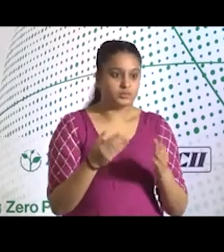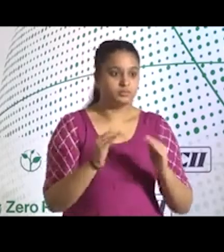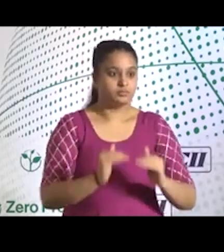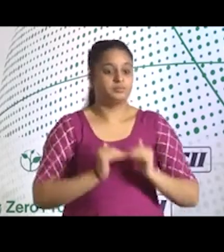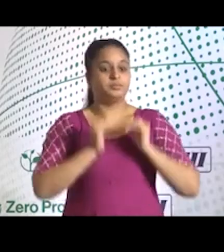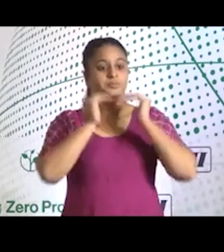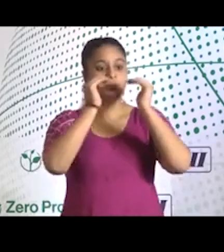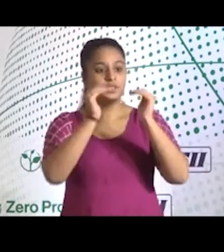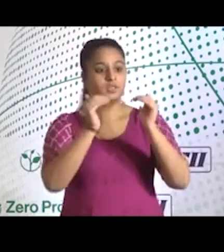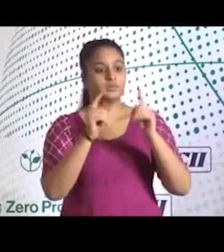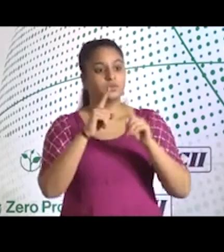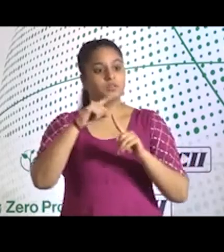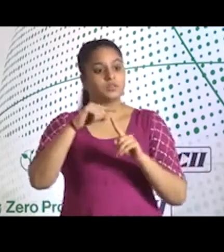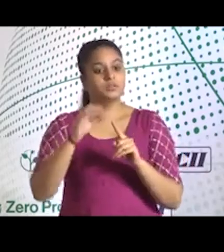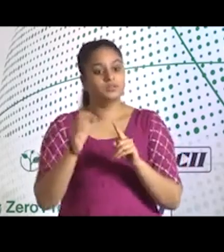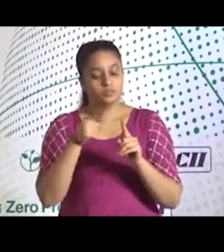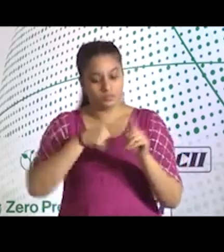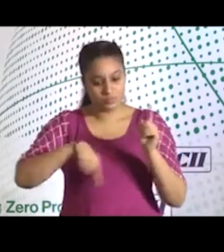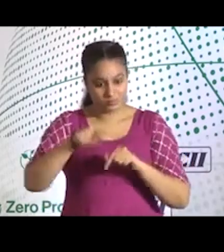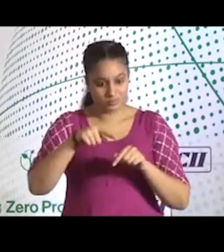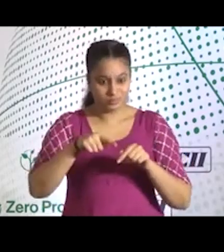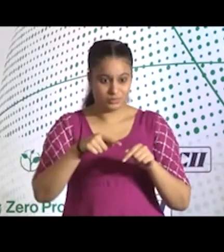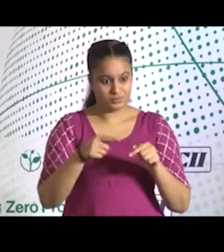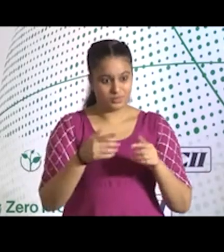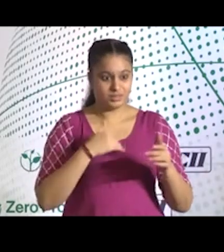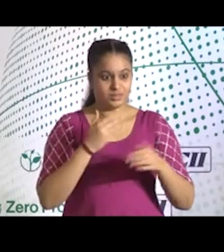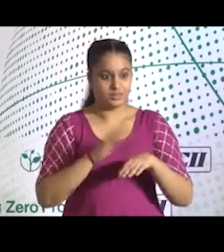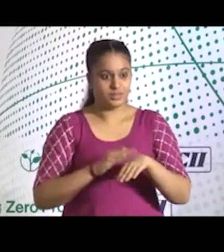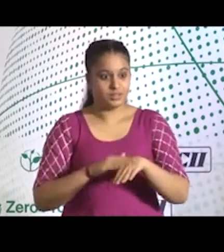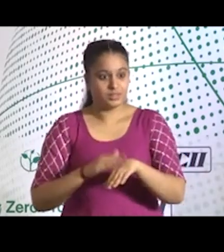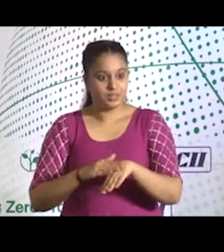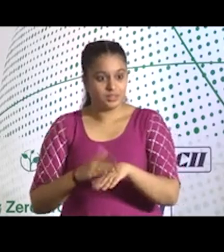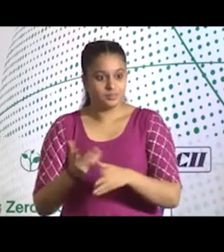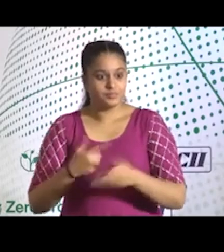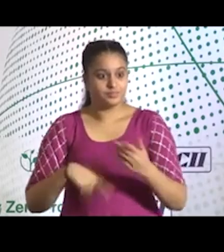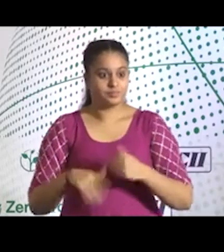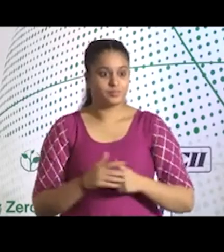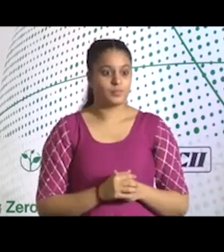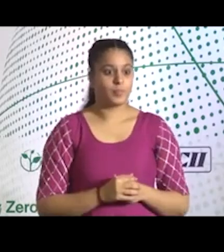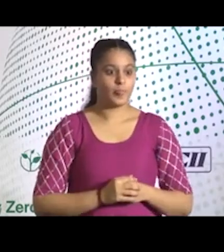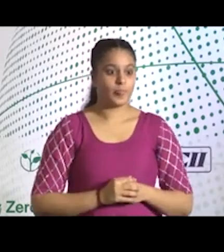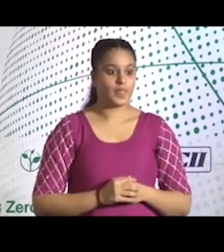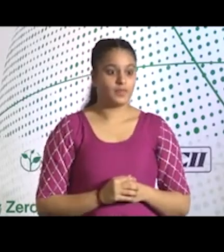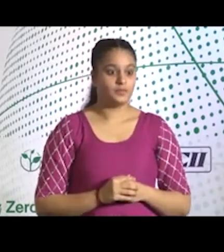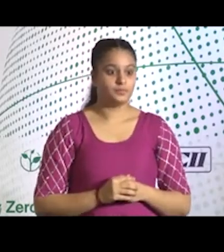to to deliver these kind of experiences, which I'm sure will will really